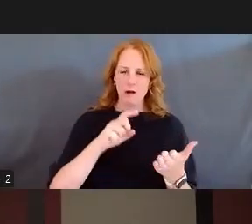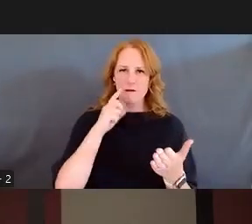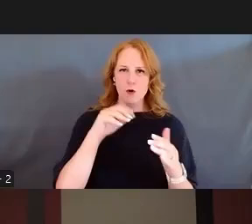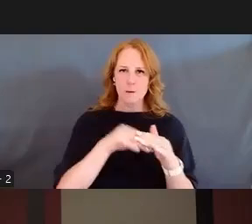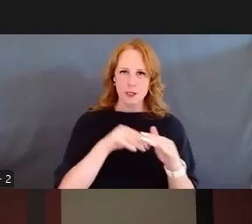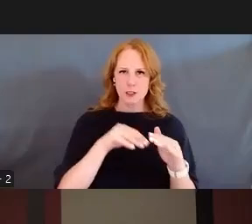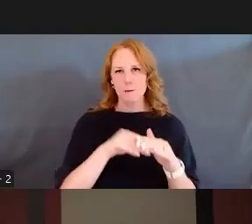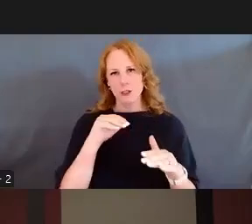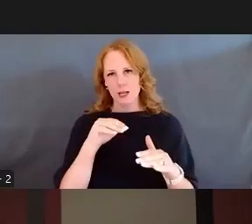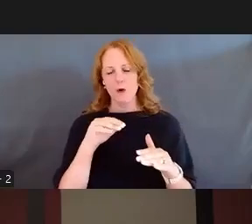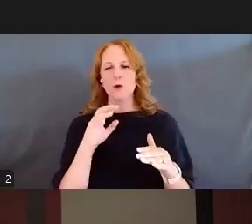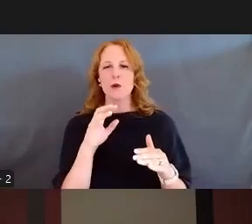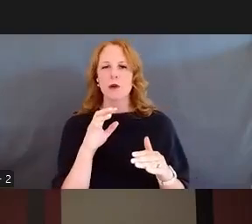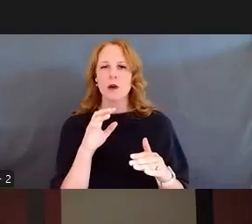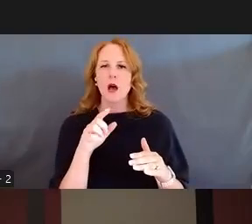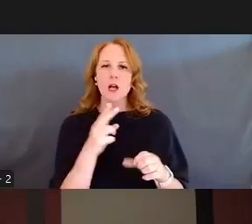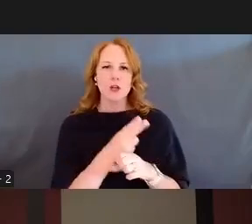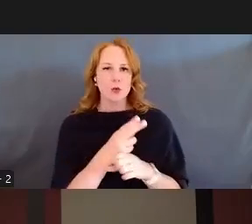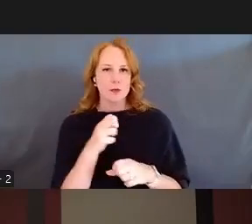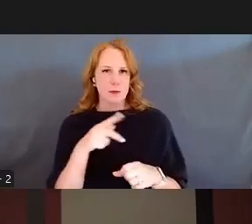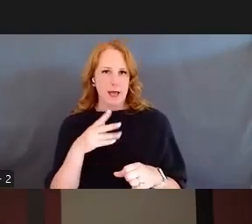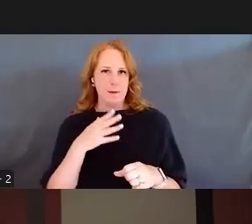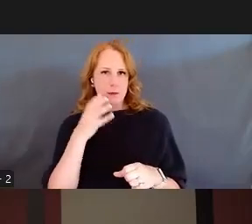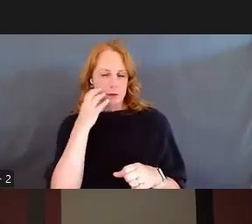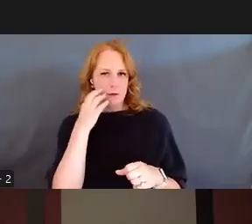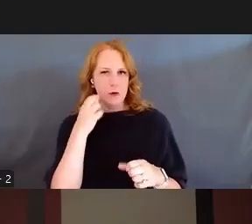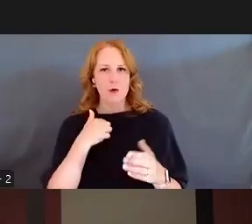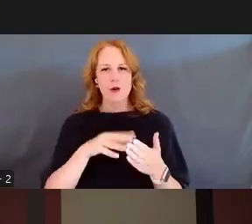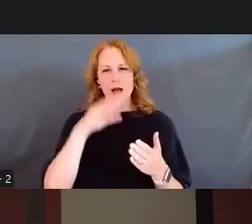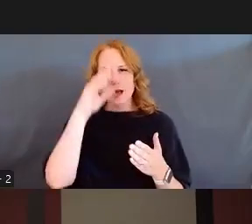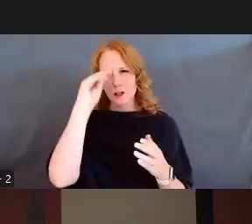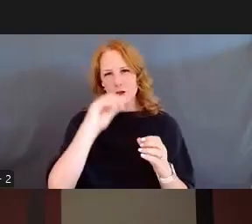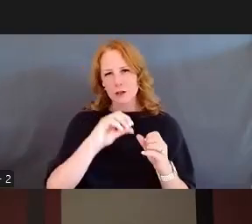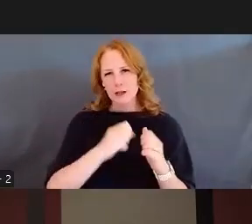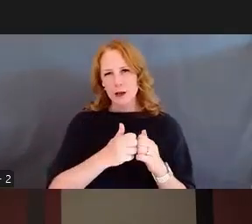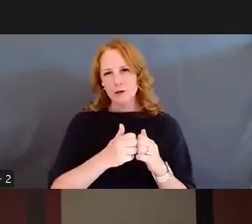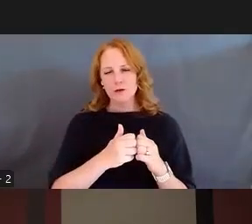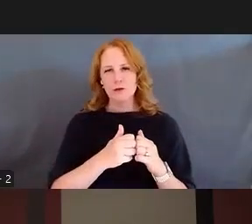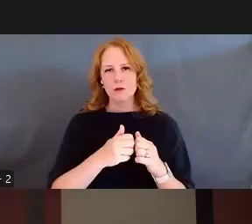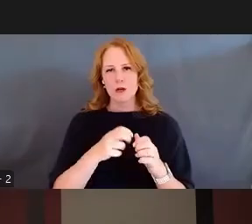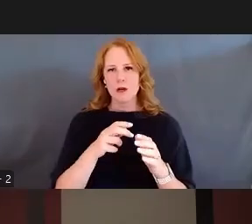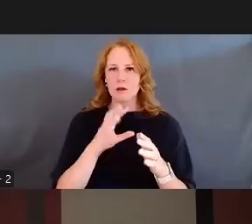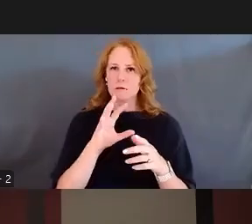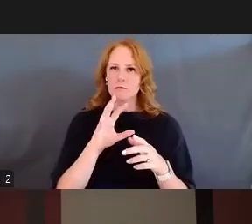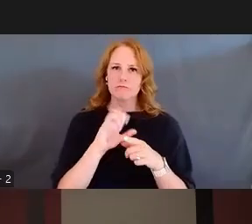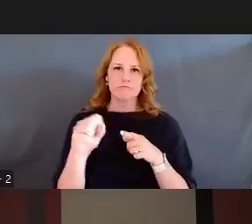using all my apps on my phone and I also learned how to be a professional at Zoom and everything